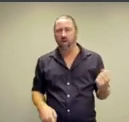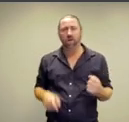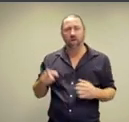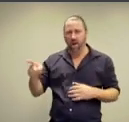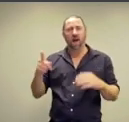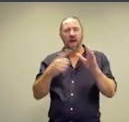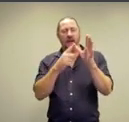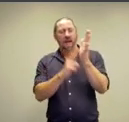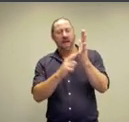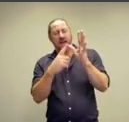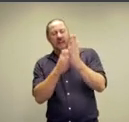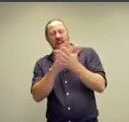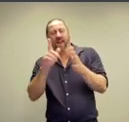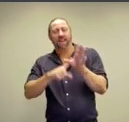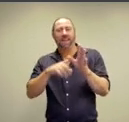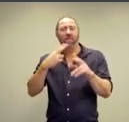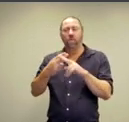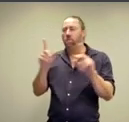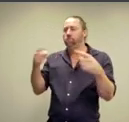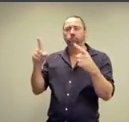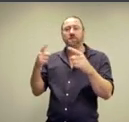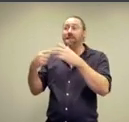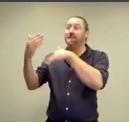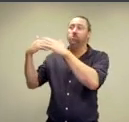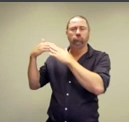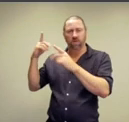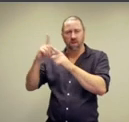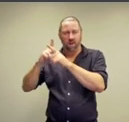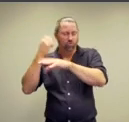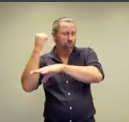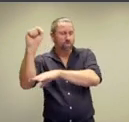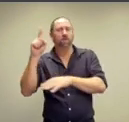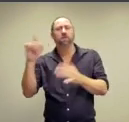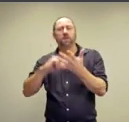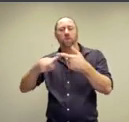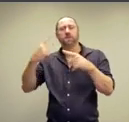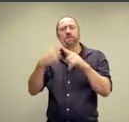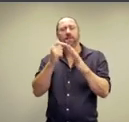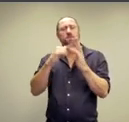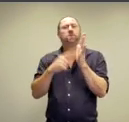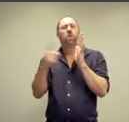association of anarchism within the music scene and within music history.